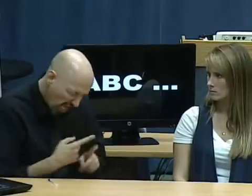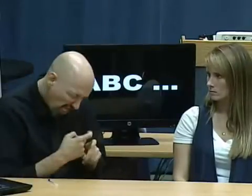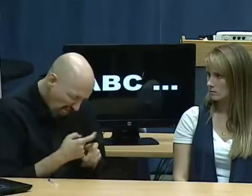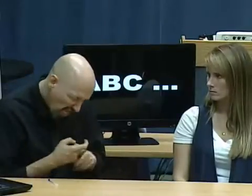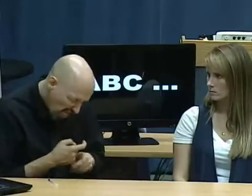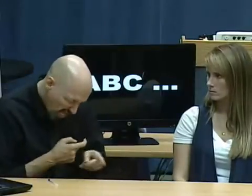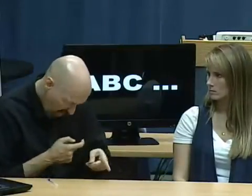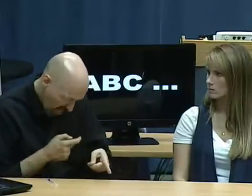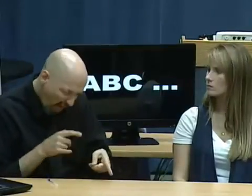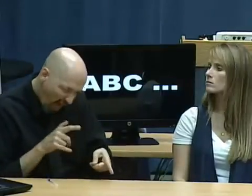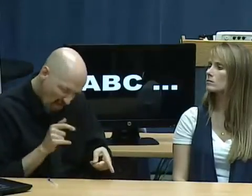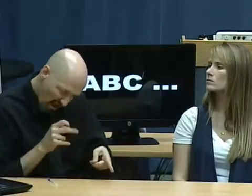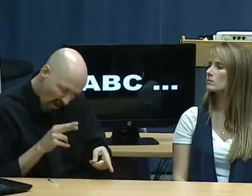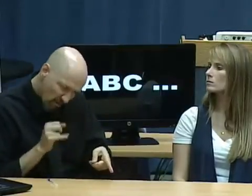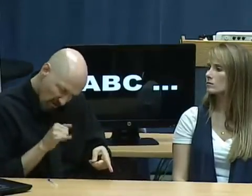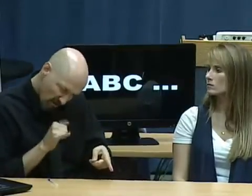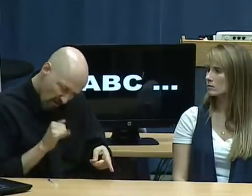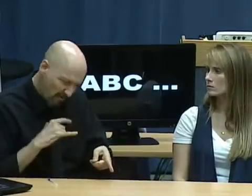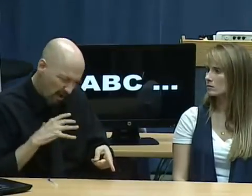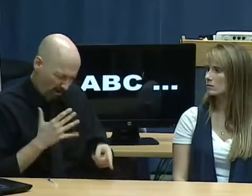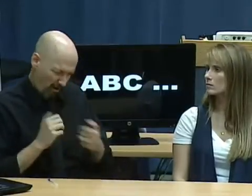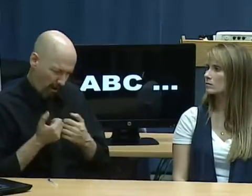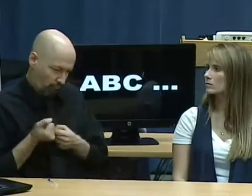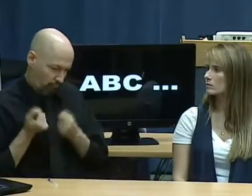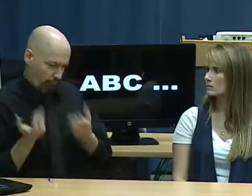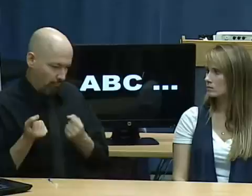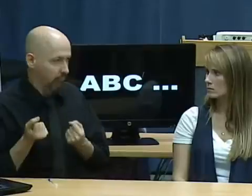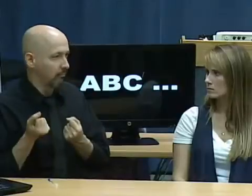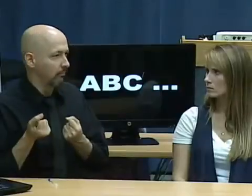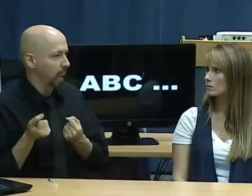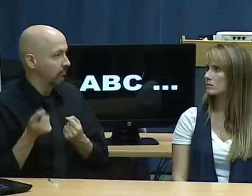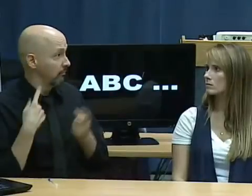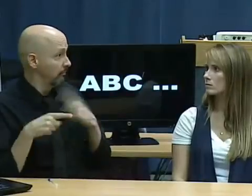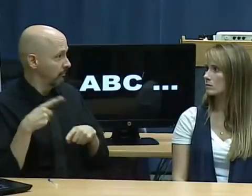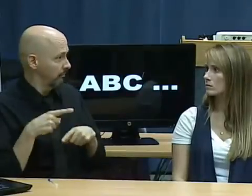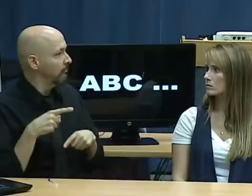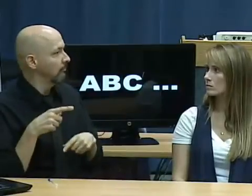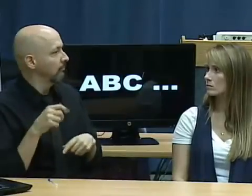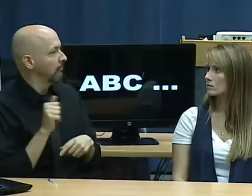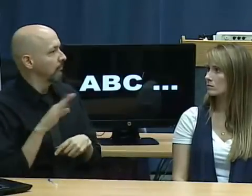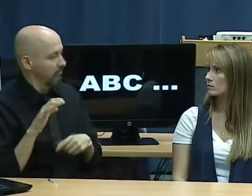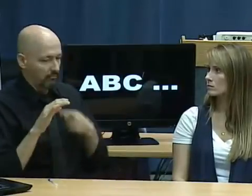"That looks complex. They're letters." "So now how do I sign them?" And so we have the signed alphabet.